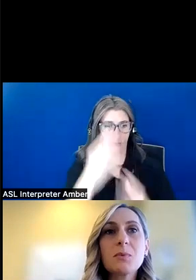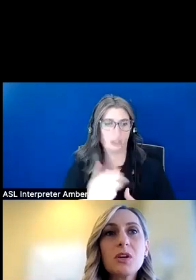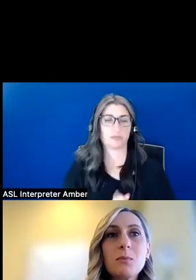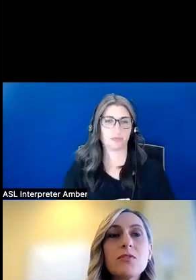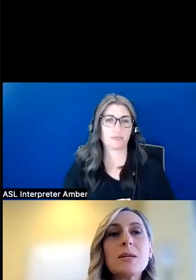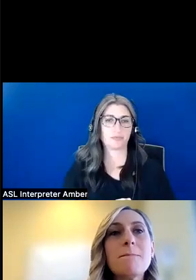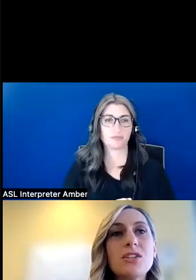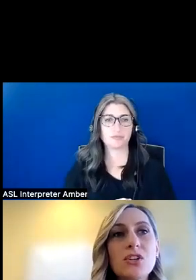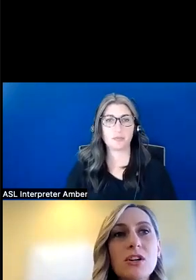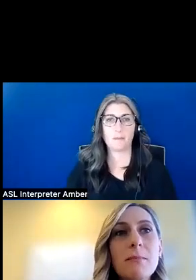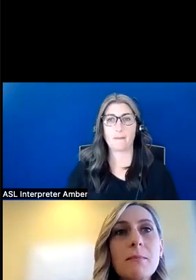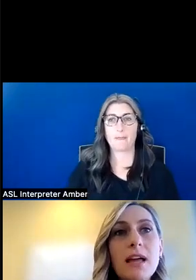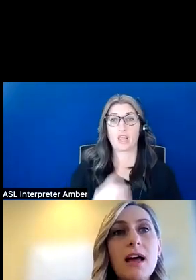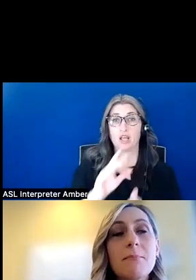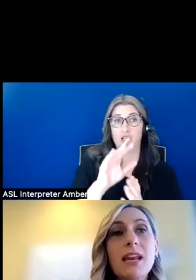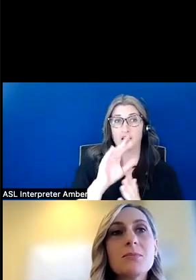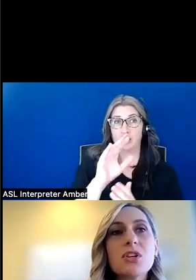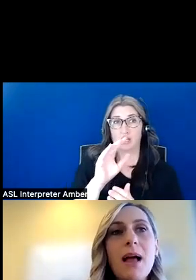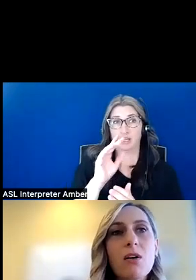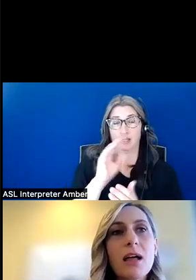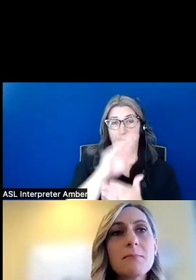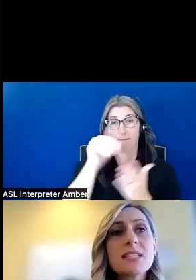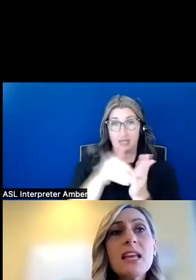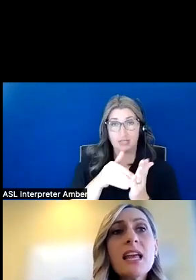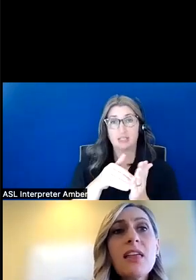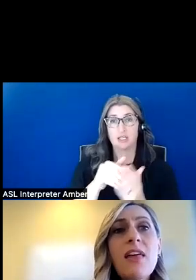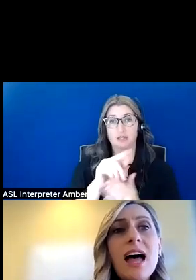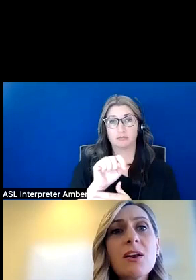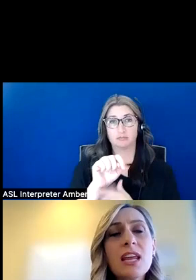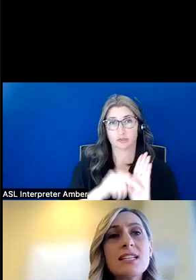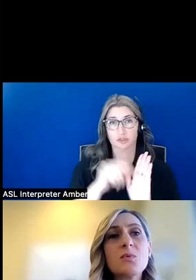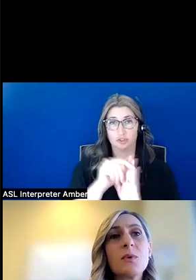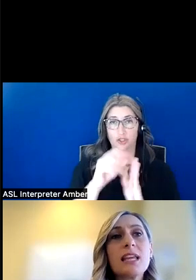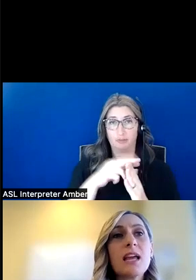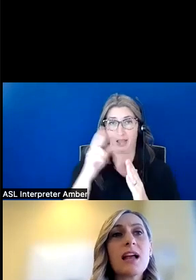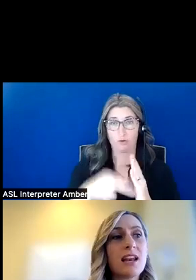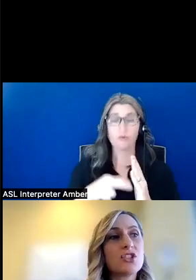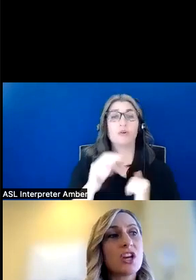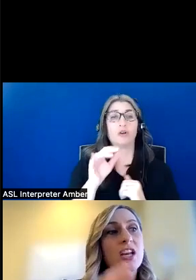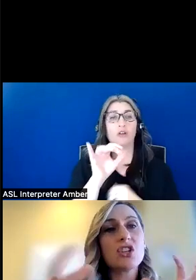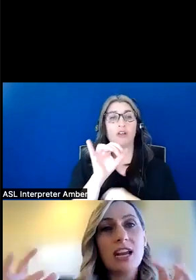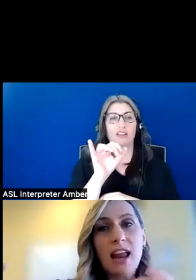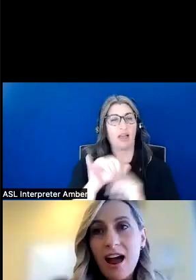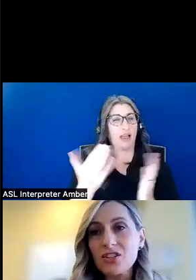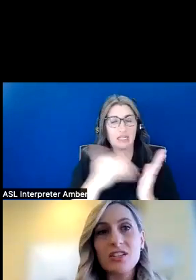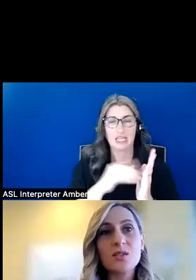As we move to mid-term, medium-term outcomes, that is really, again, a change in actions